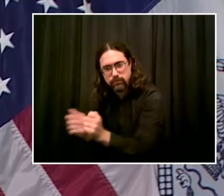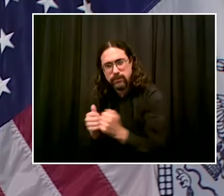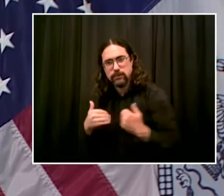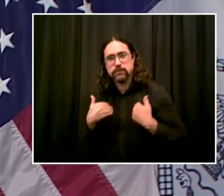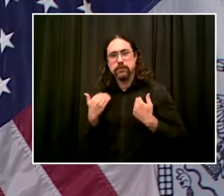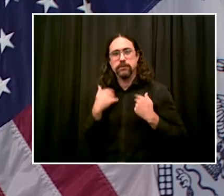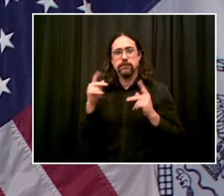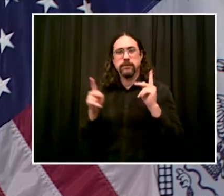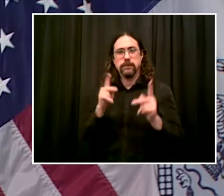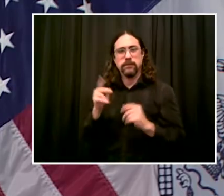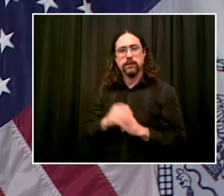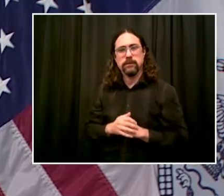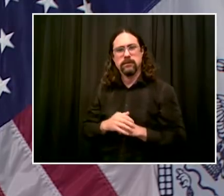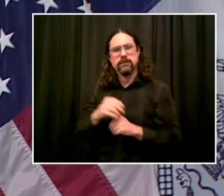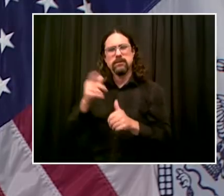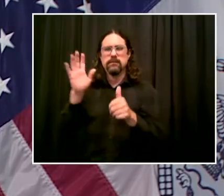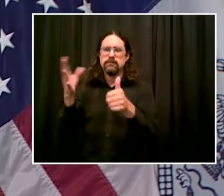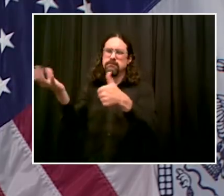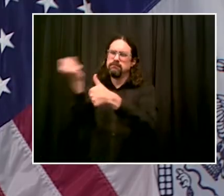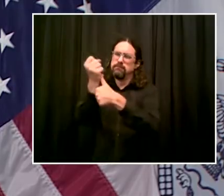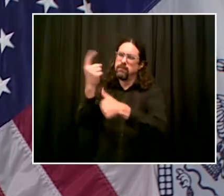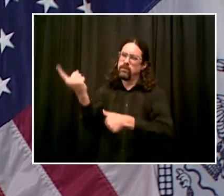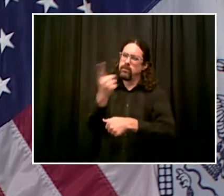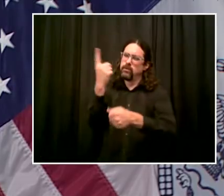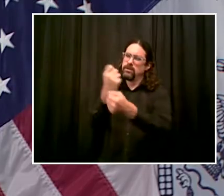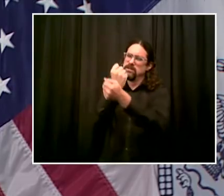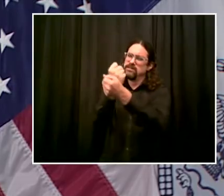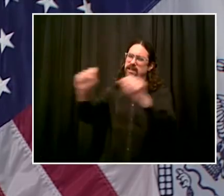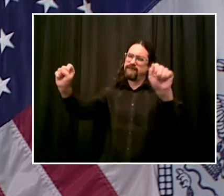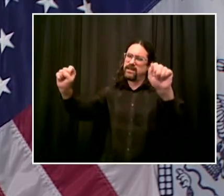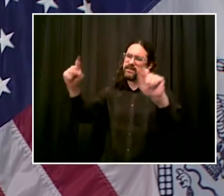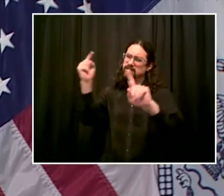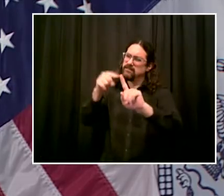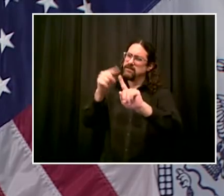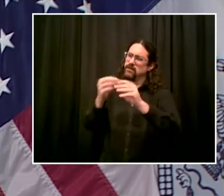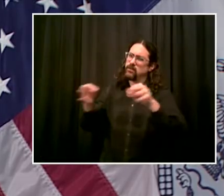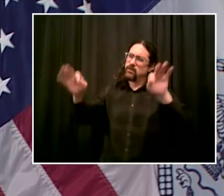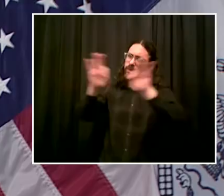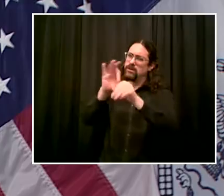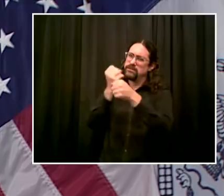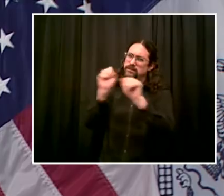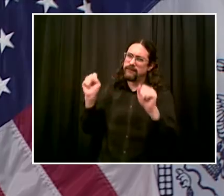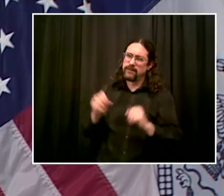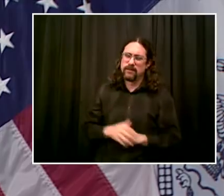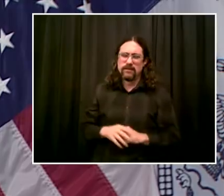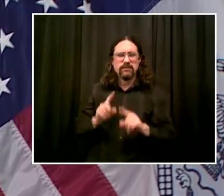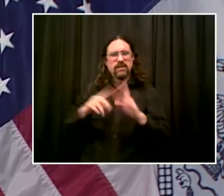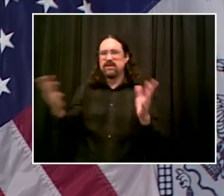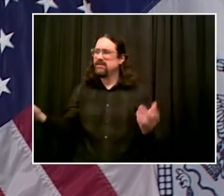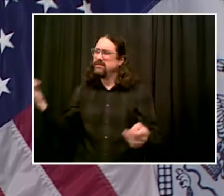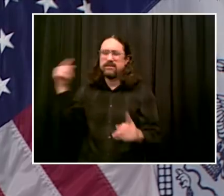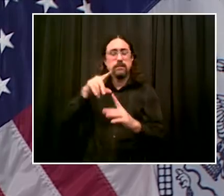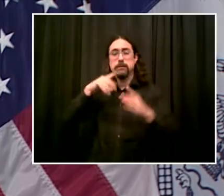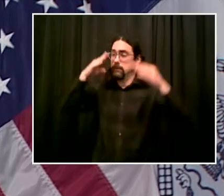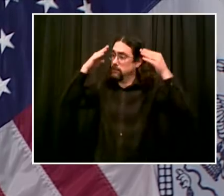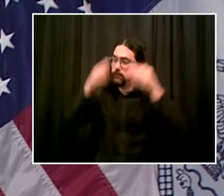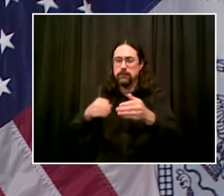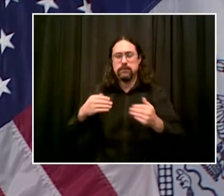HAVE SAFETY, AND WE WILL IN THIS CITY. WEWI LHL A VE FIVE SAFETY AND FAIRNESS BY REACNGHI OUR YOUNG PEOPLE